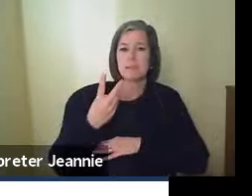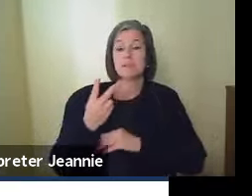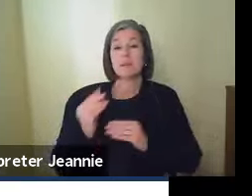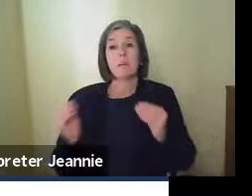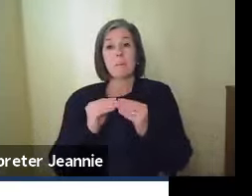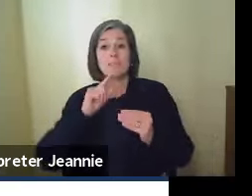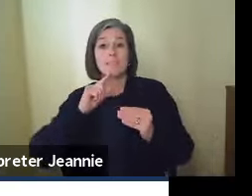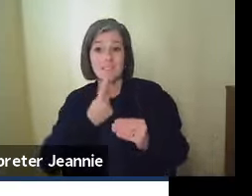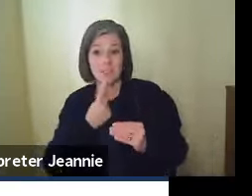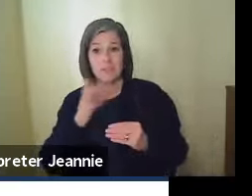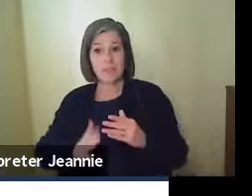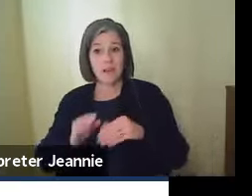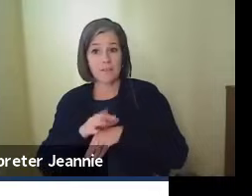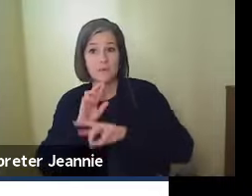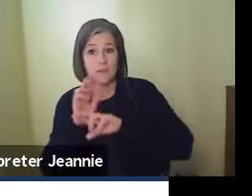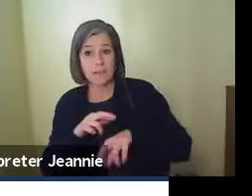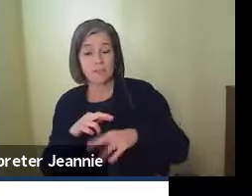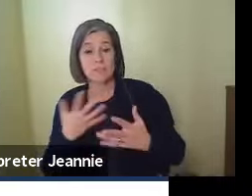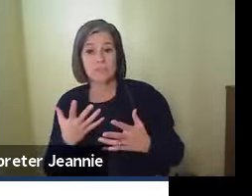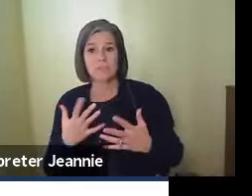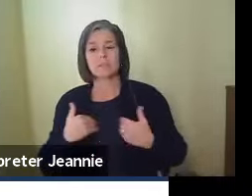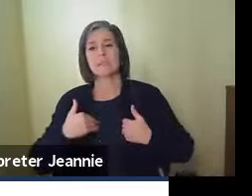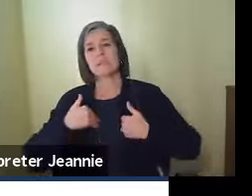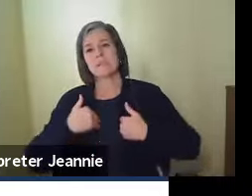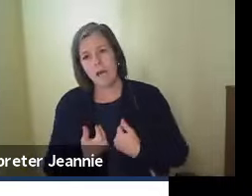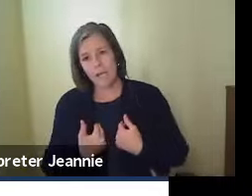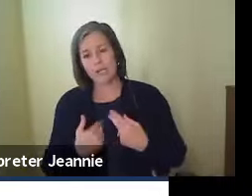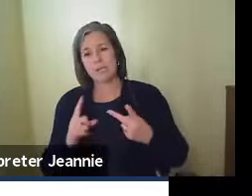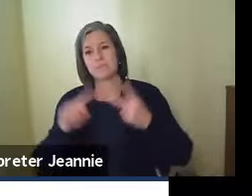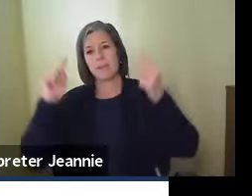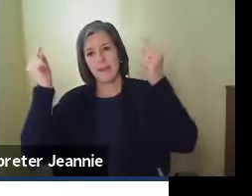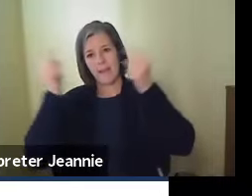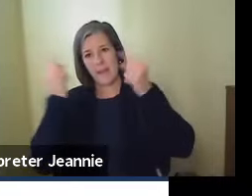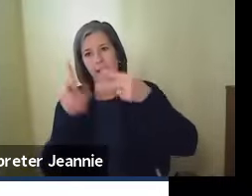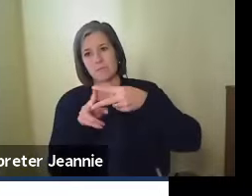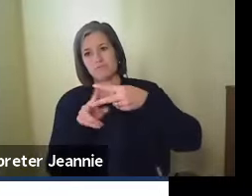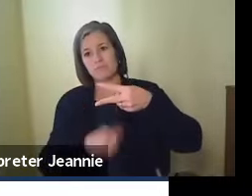adverse reactions are tiredness and headache. And those sometimes lasted